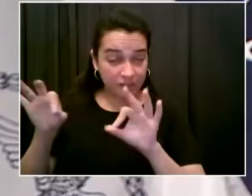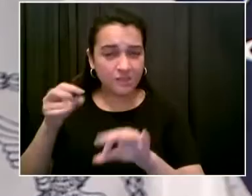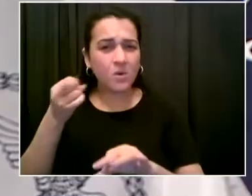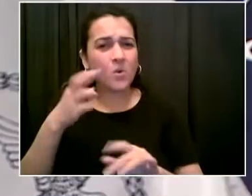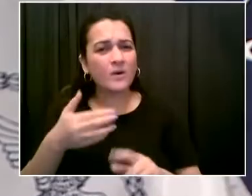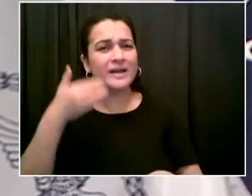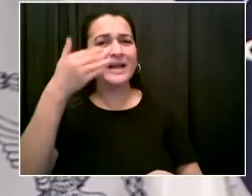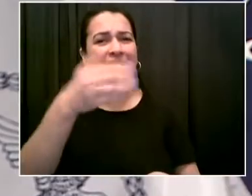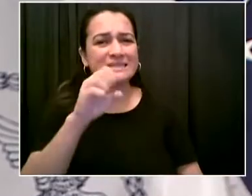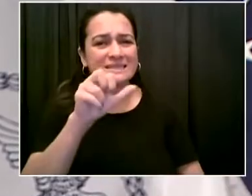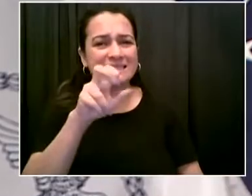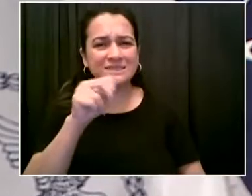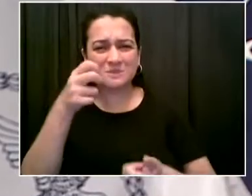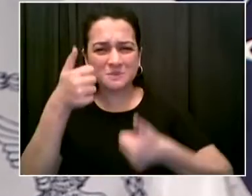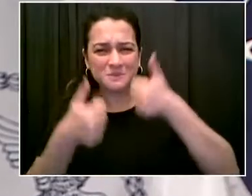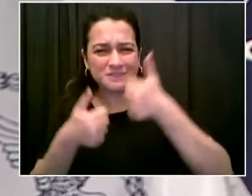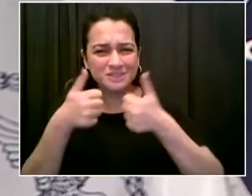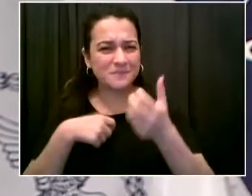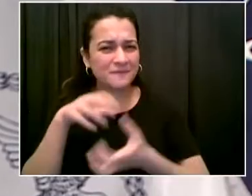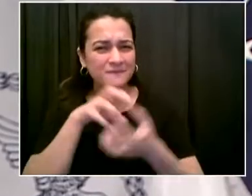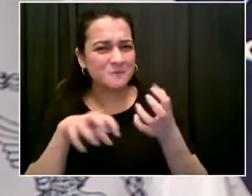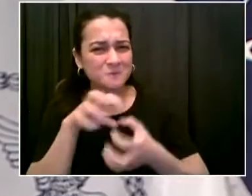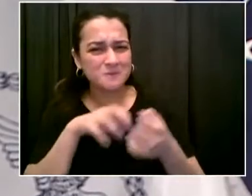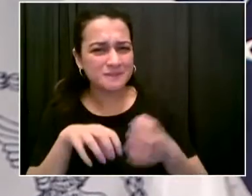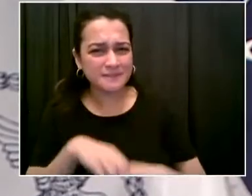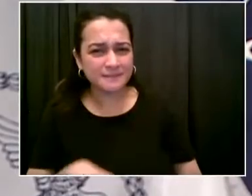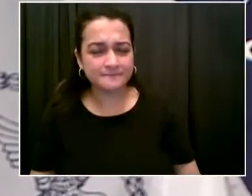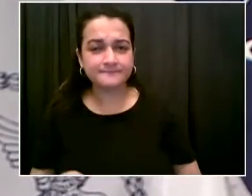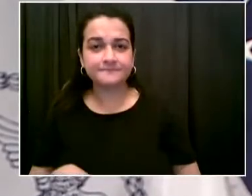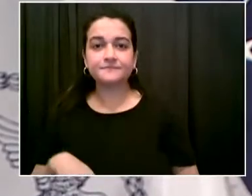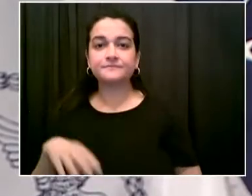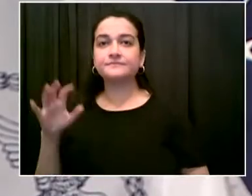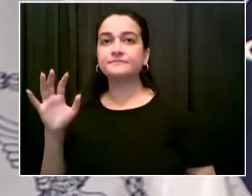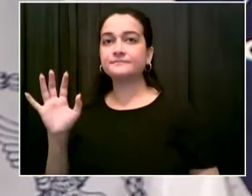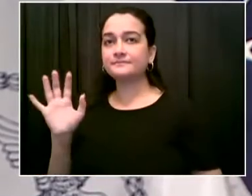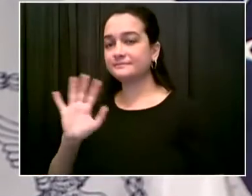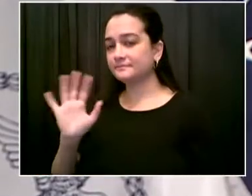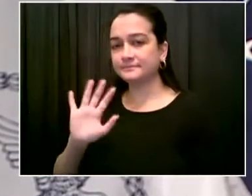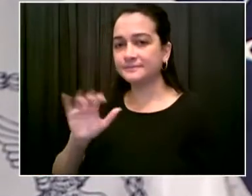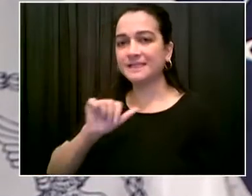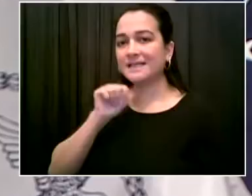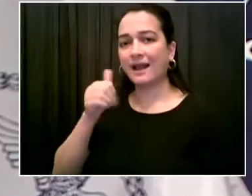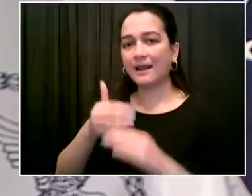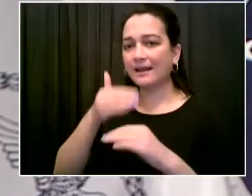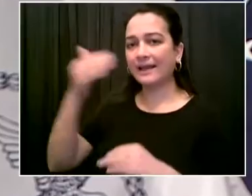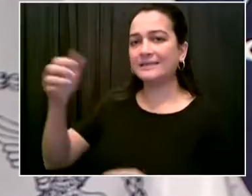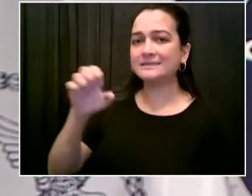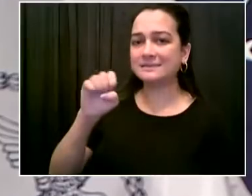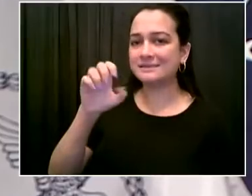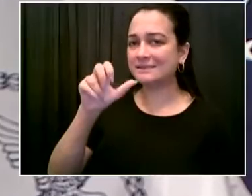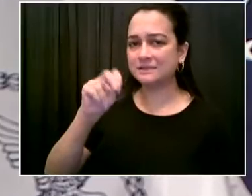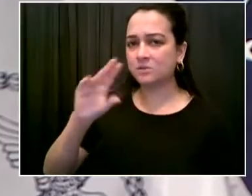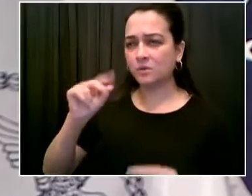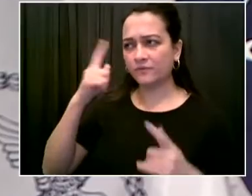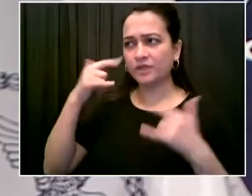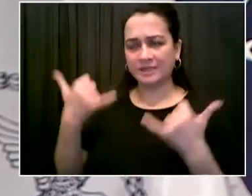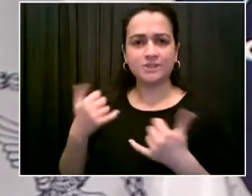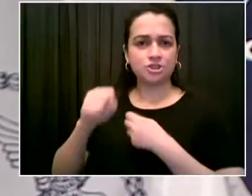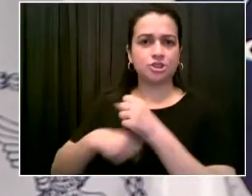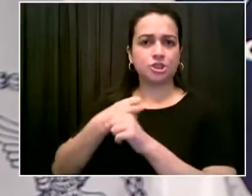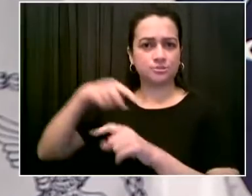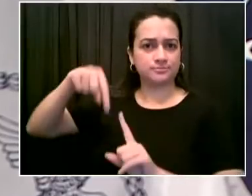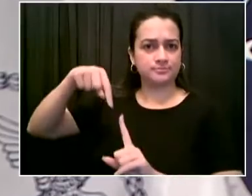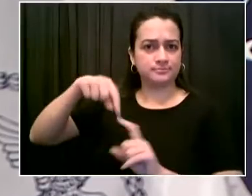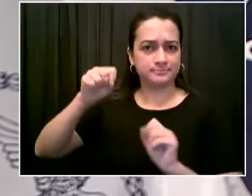IN THE PLAYOFFS